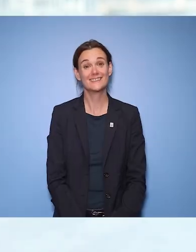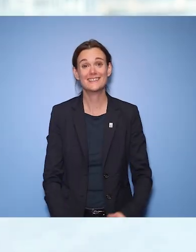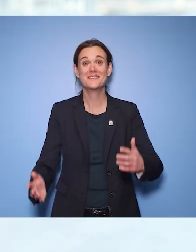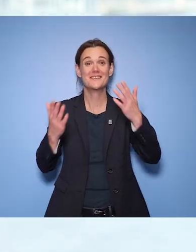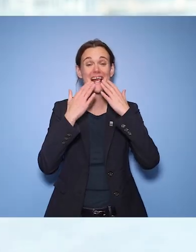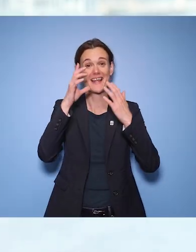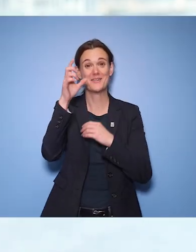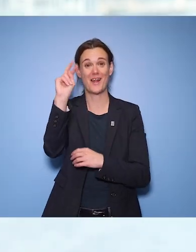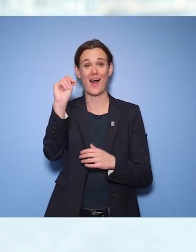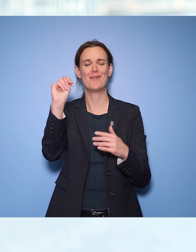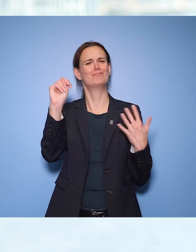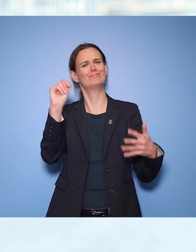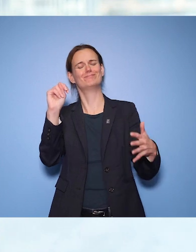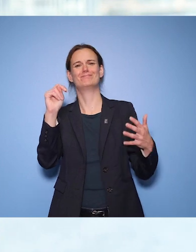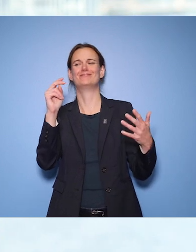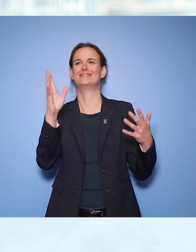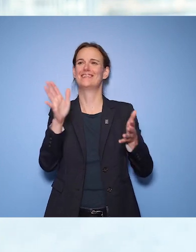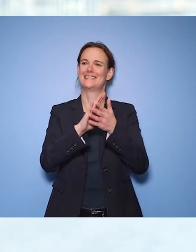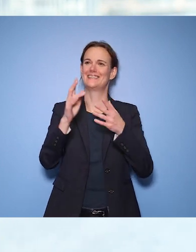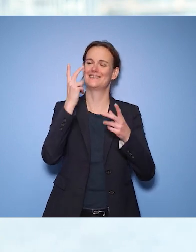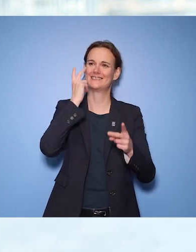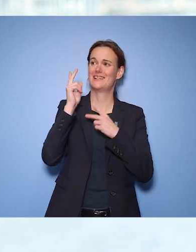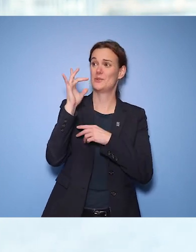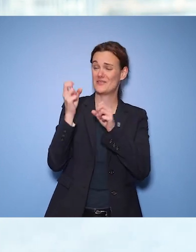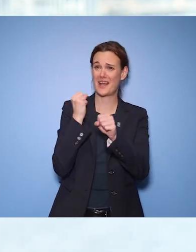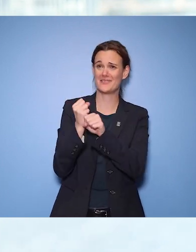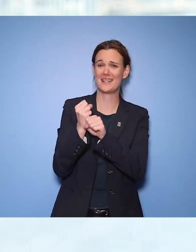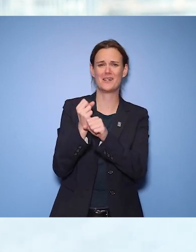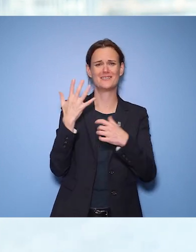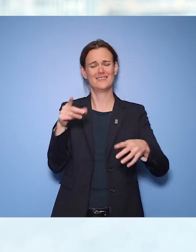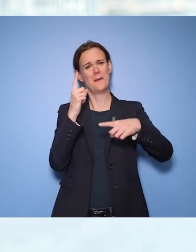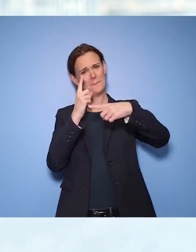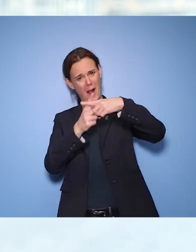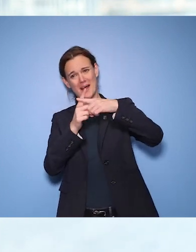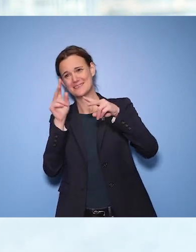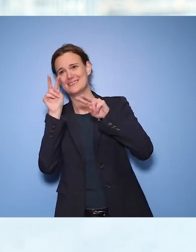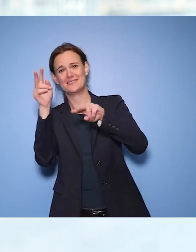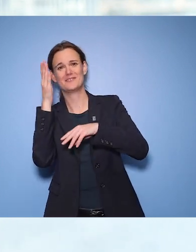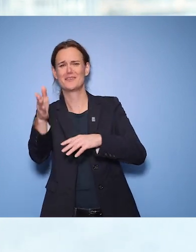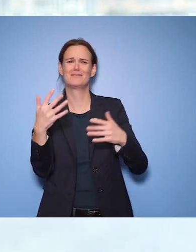Thank you so much Don, such a great reflection on the past 25 years and such optimism for